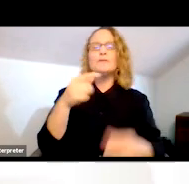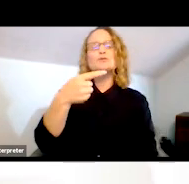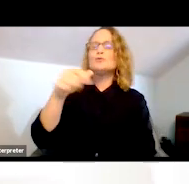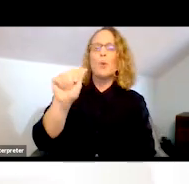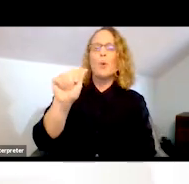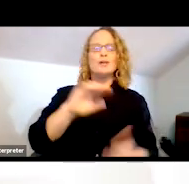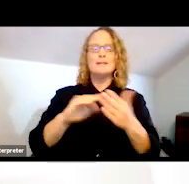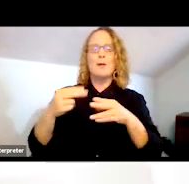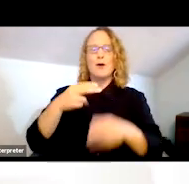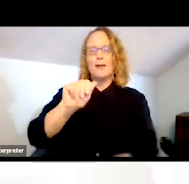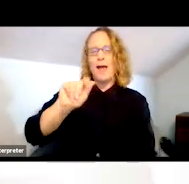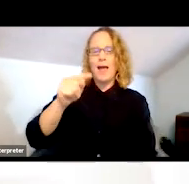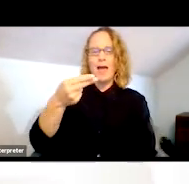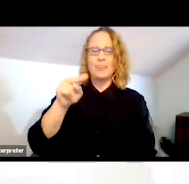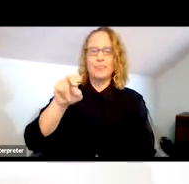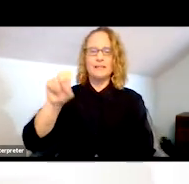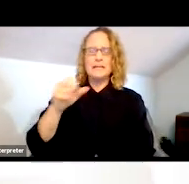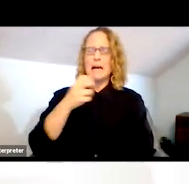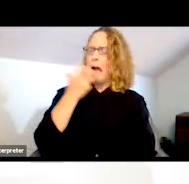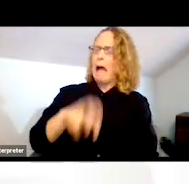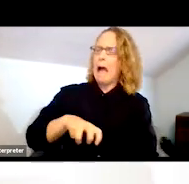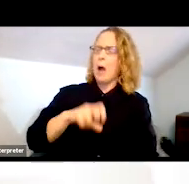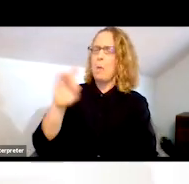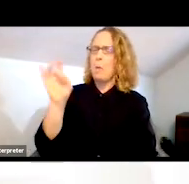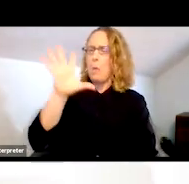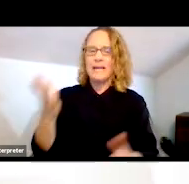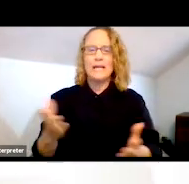Thank you so much, Biff. We'll now turn it over to Carey Parrott.